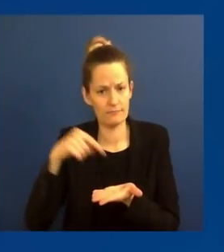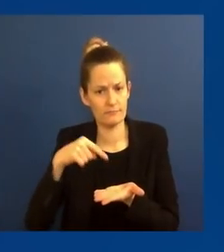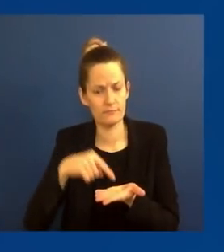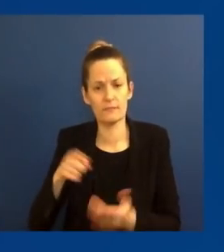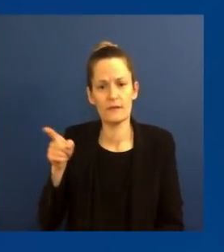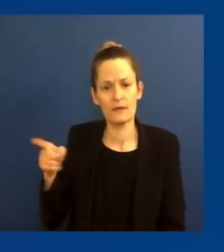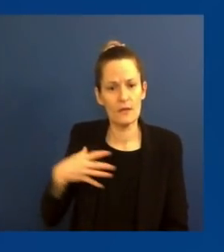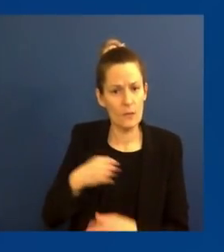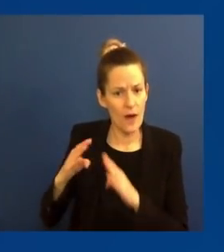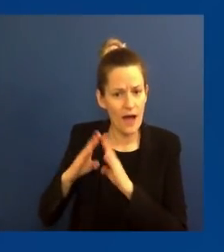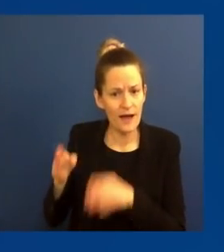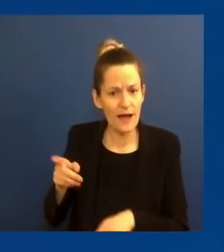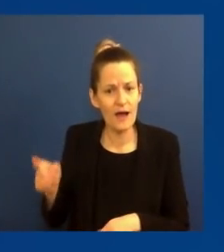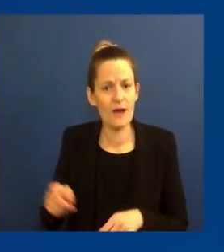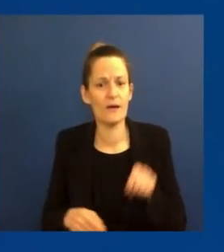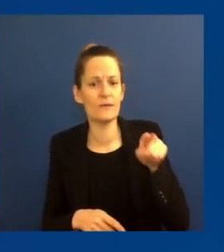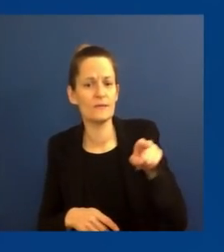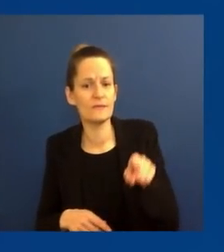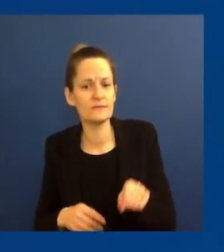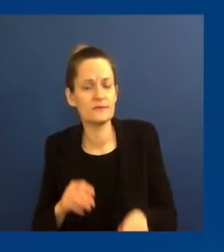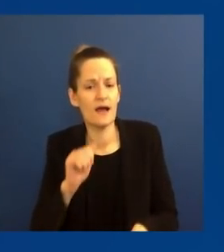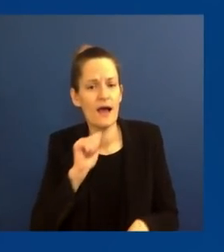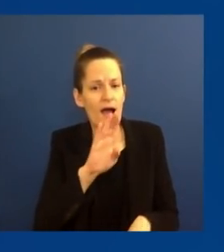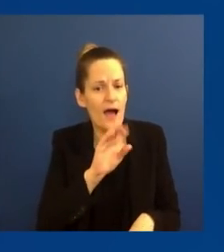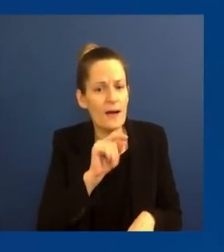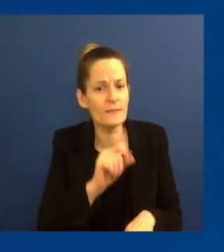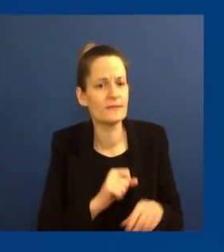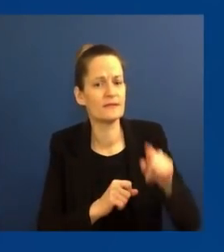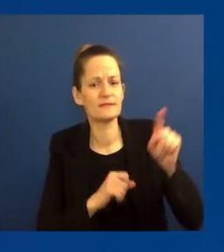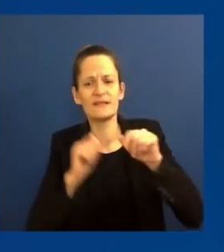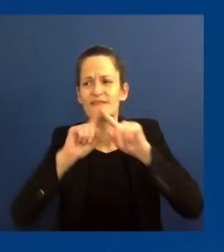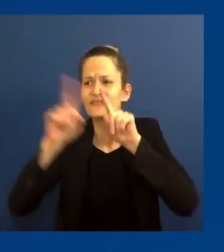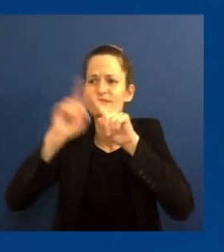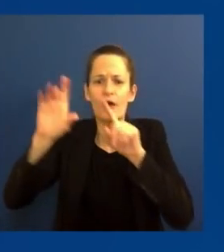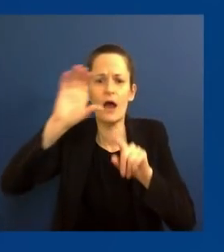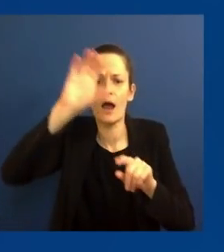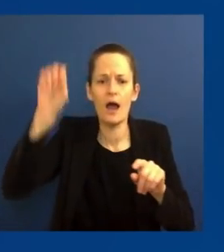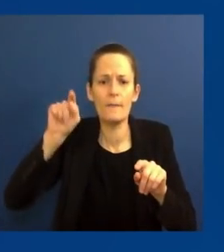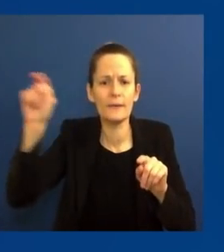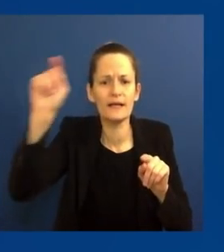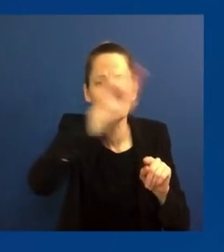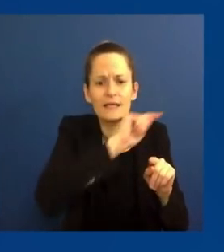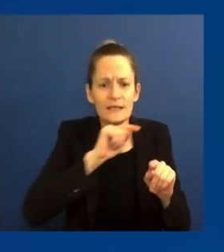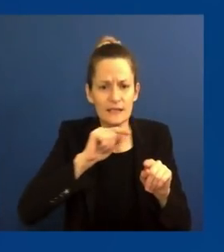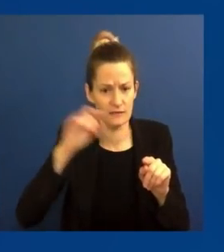Are you satisfied with the pace of deliveries to the government? Mr. Zients: So, thank you for the question.